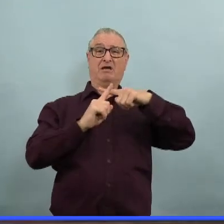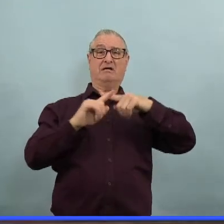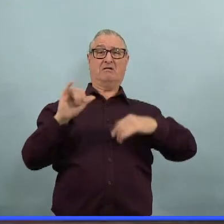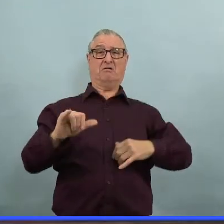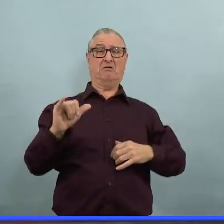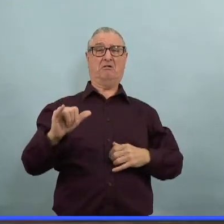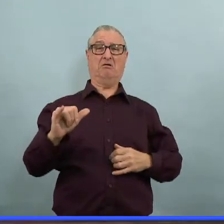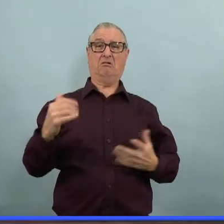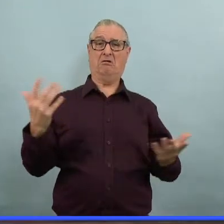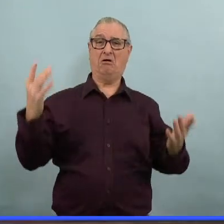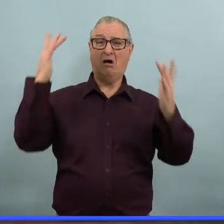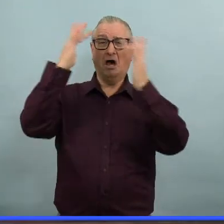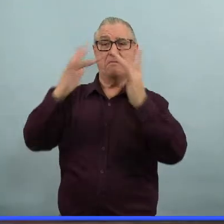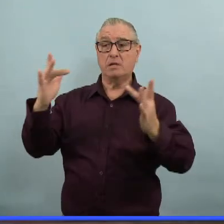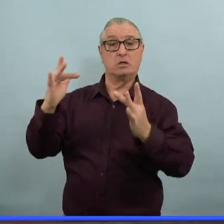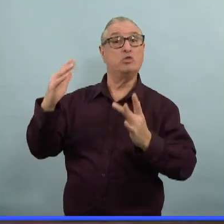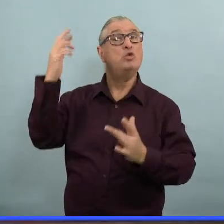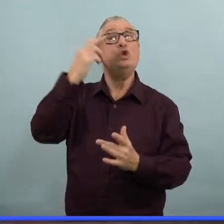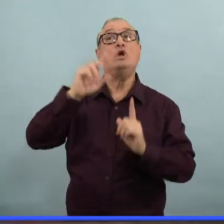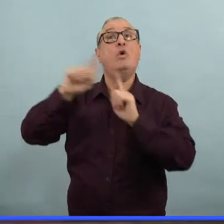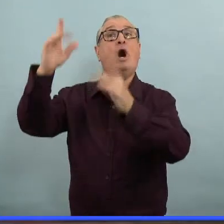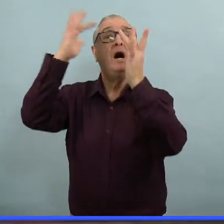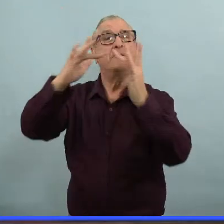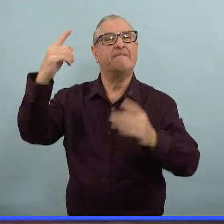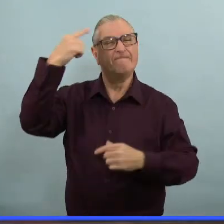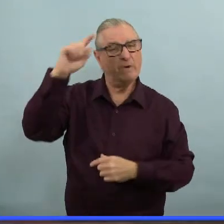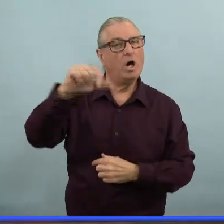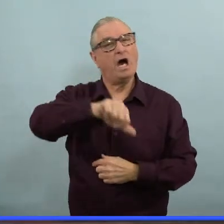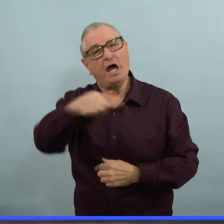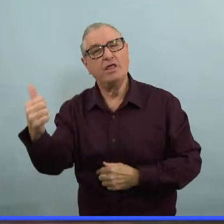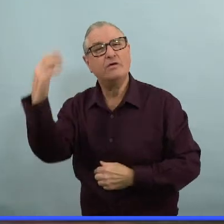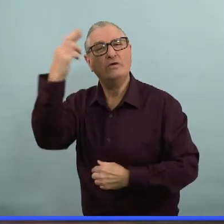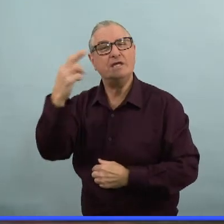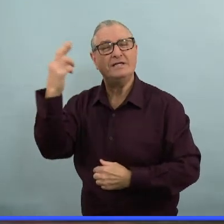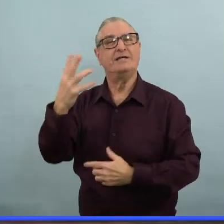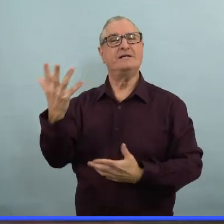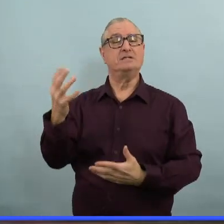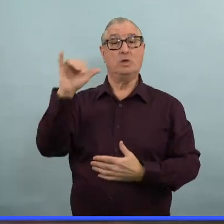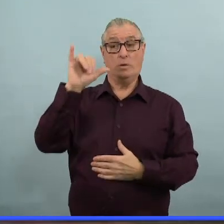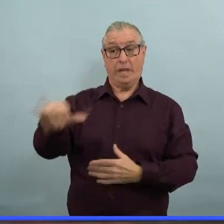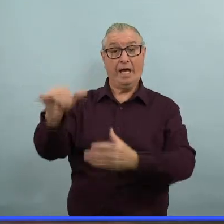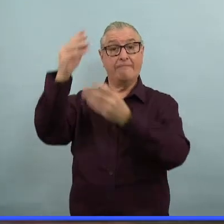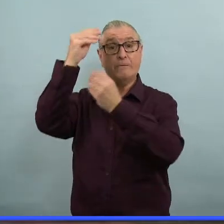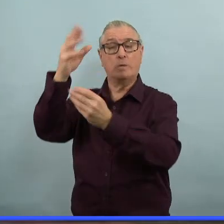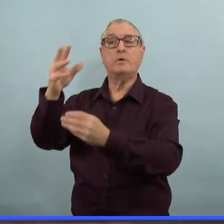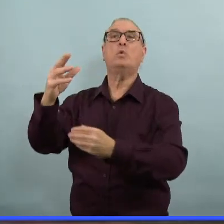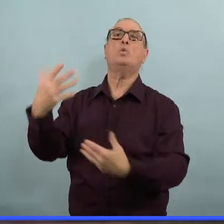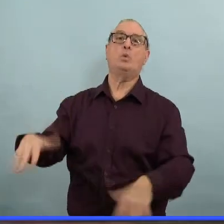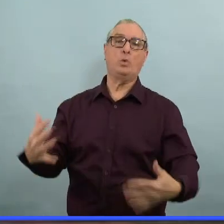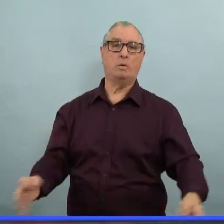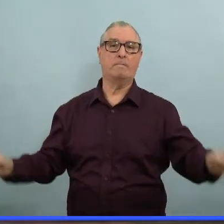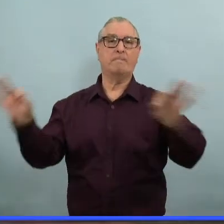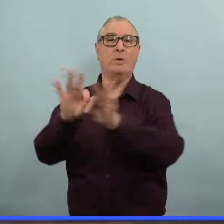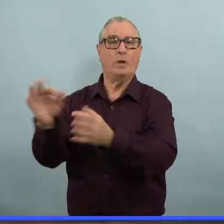various ways of doing this through chart audits we see that about 60 percent of those that we